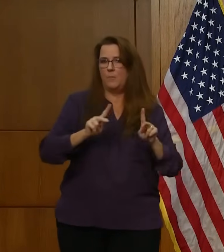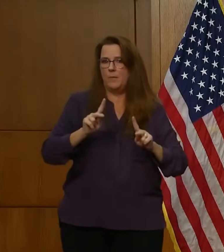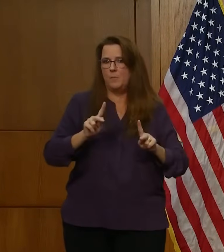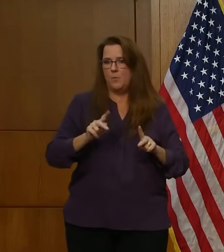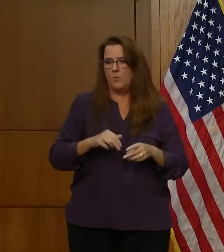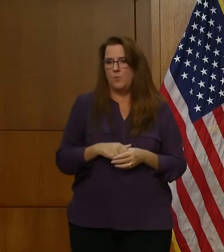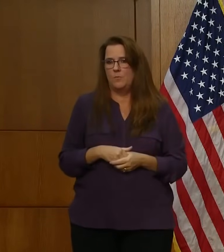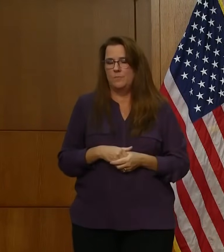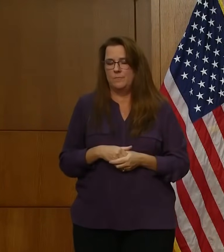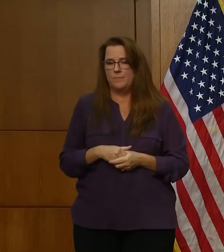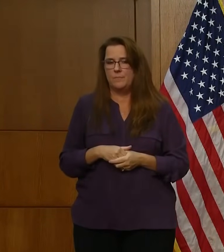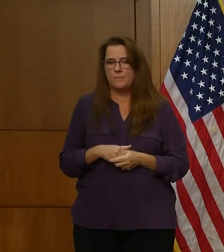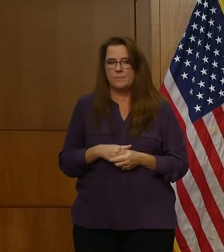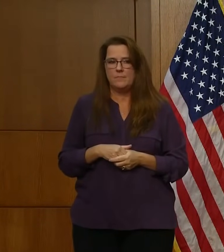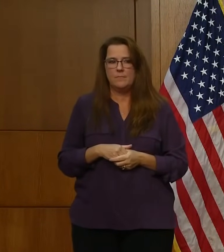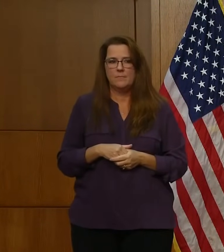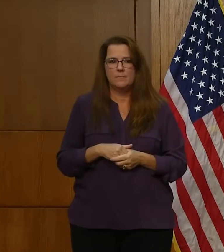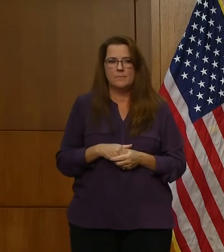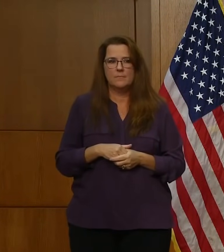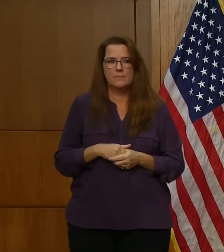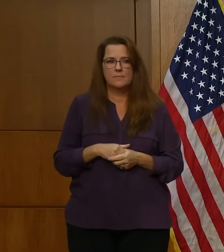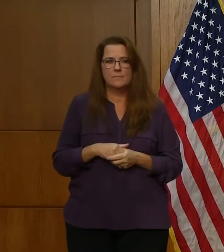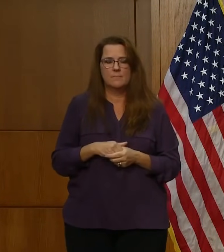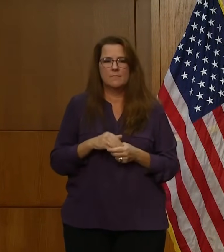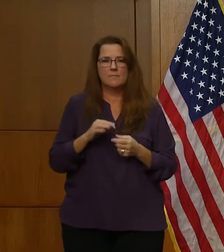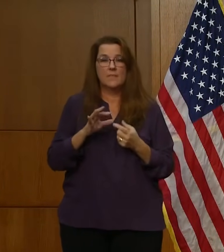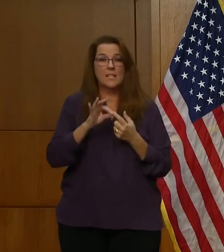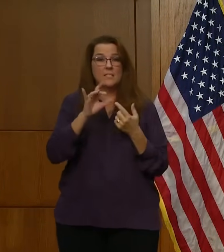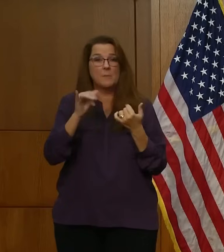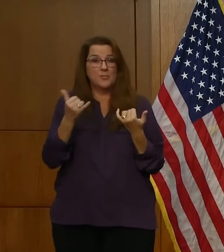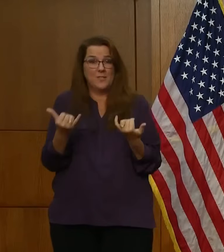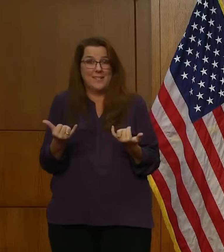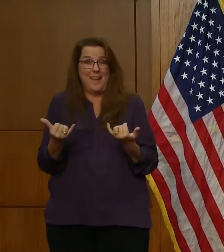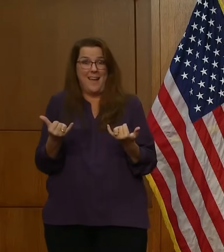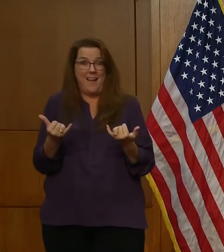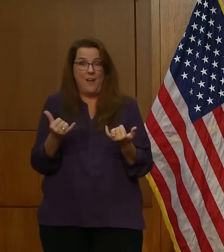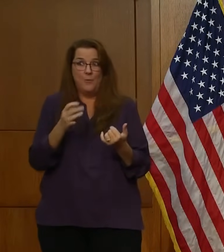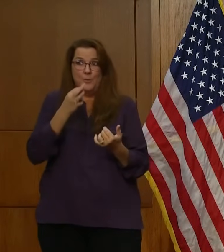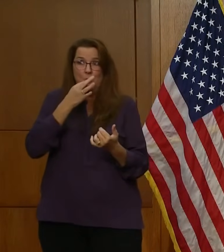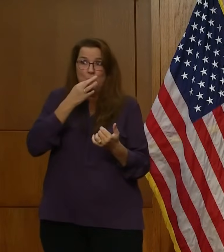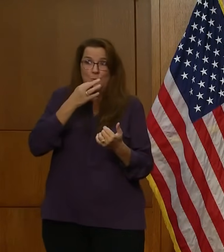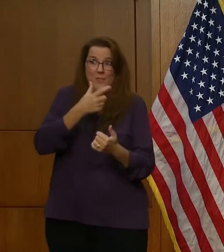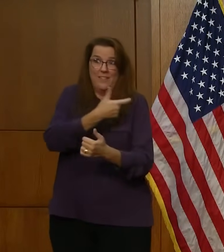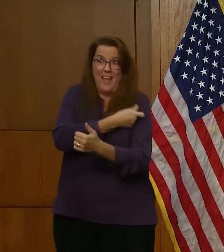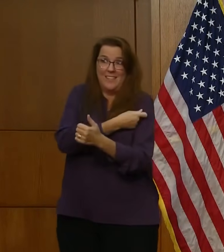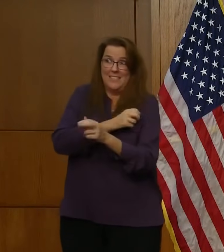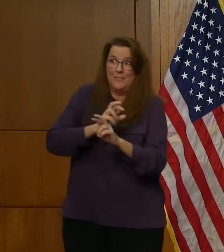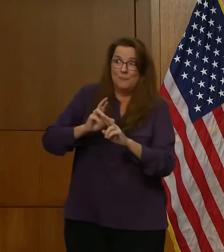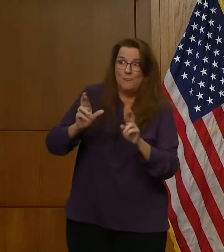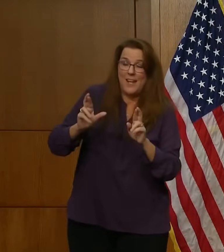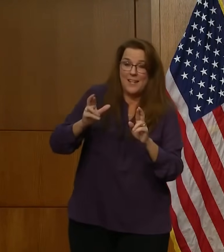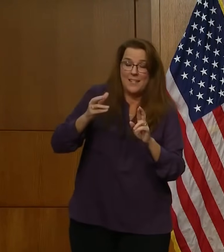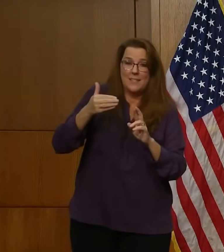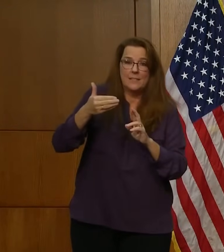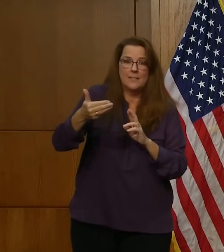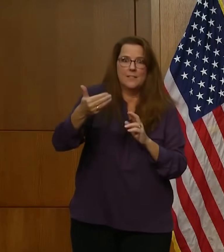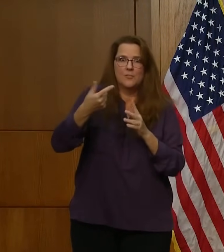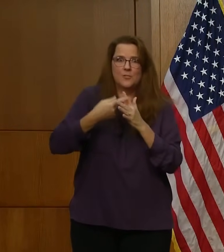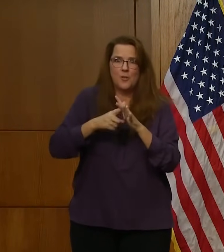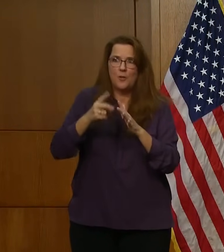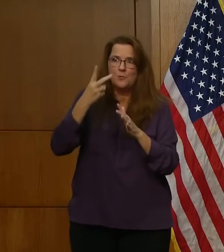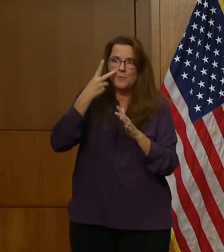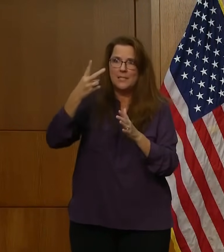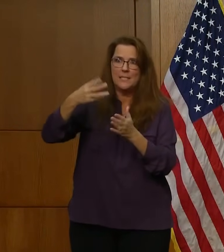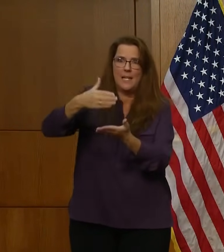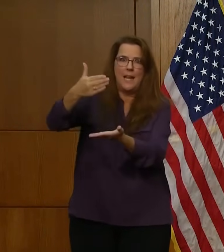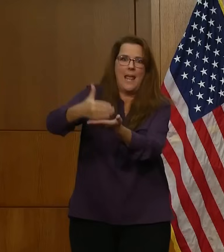OTHER PEOPLE. ESPECIALLY NOW.